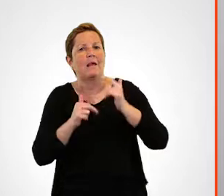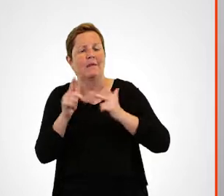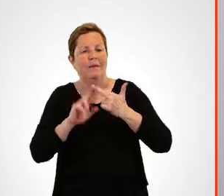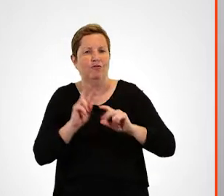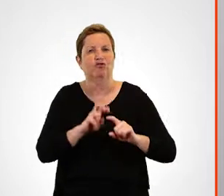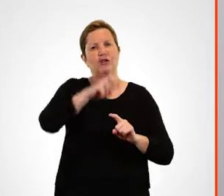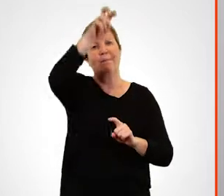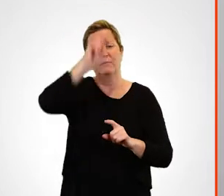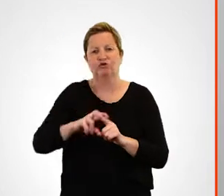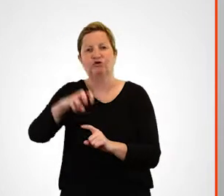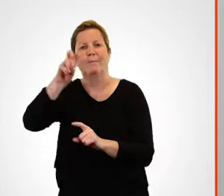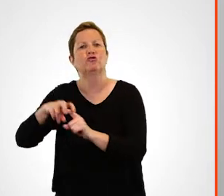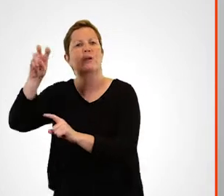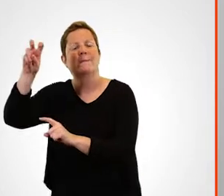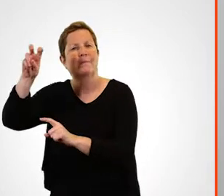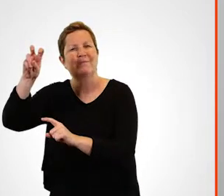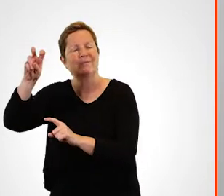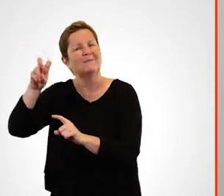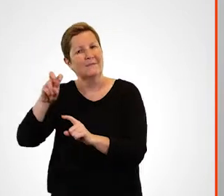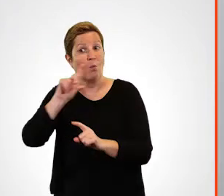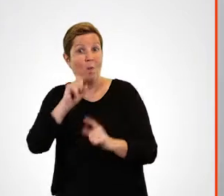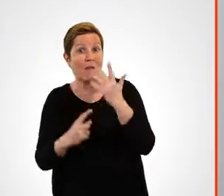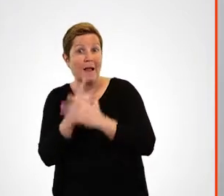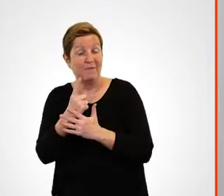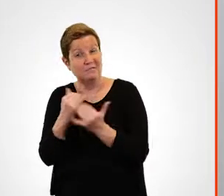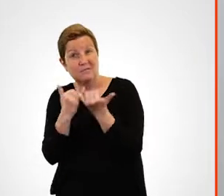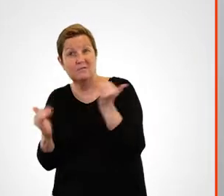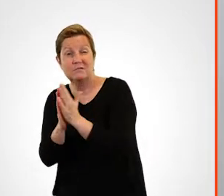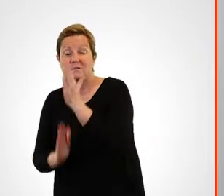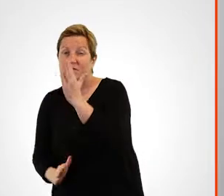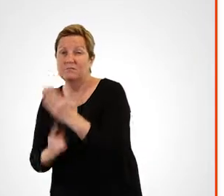In fact, we can expect more and more delay to occur.